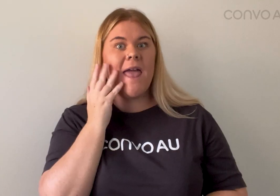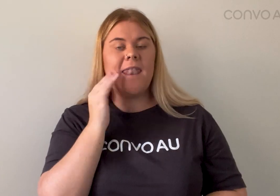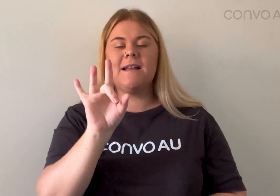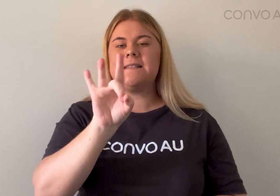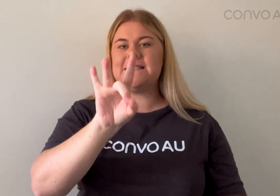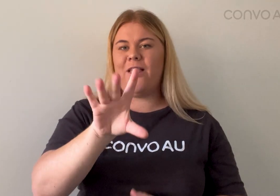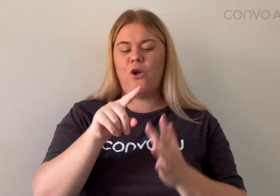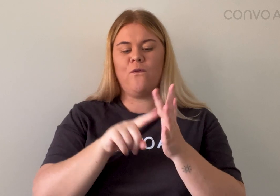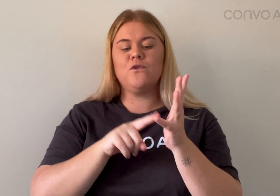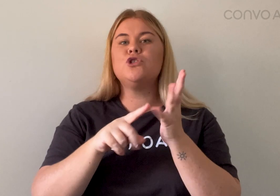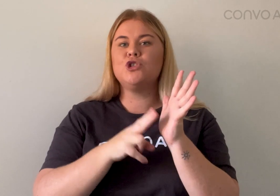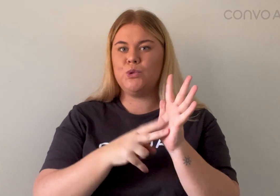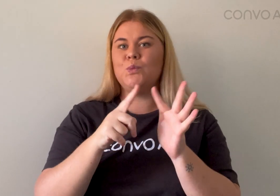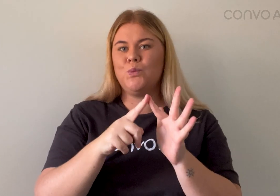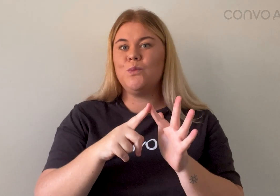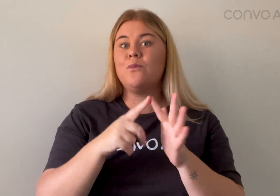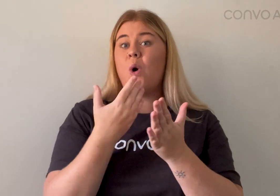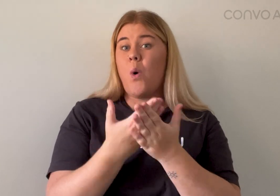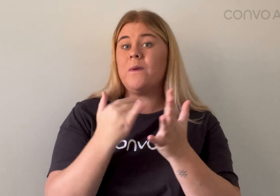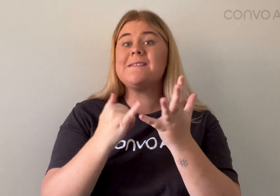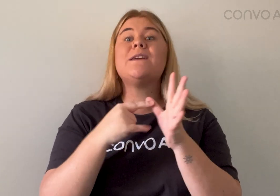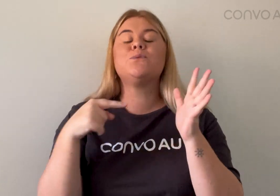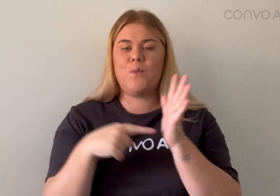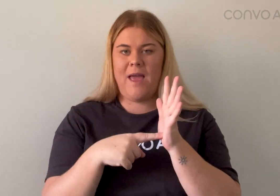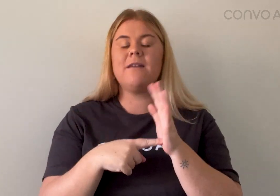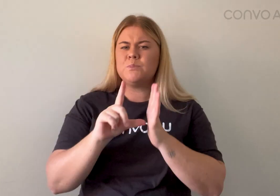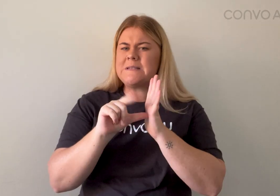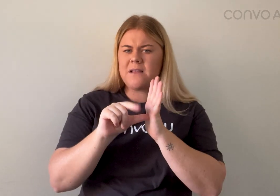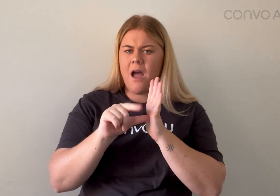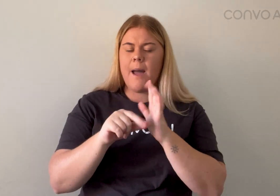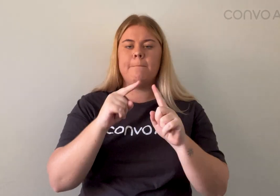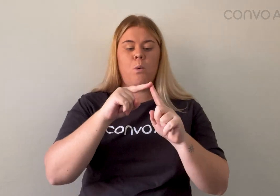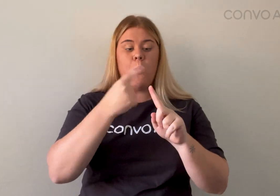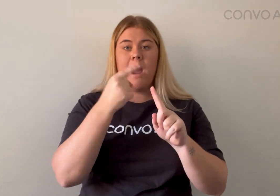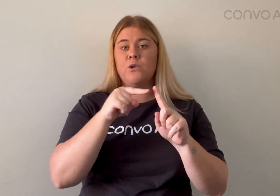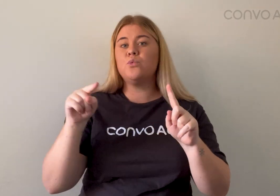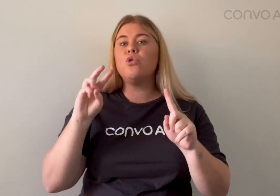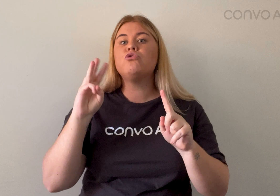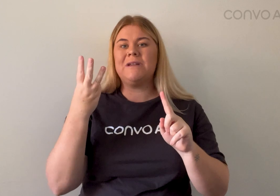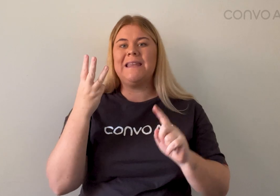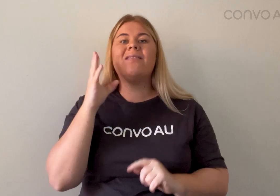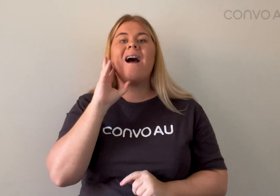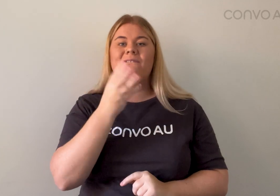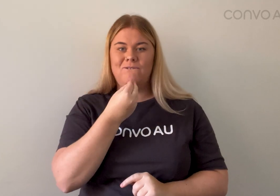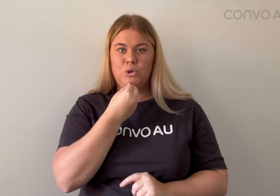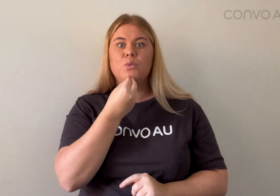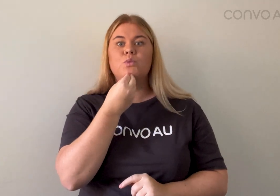When: Saturday 10th June Time: 1pm to 3pm AEST.